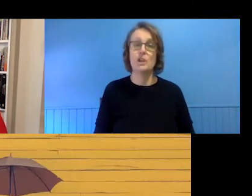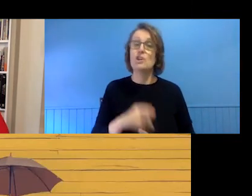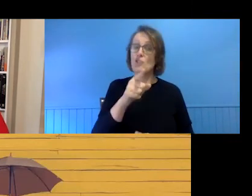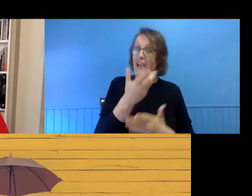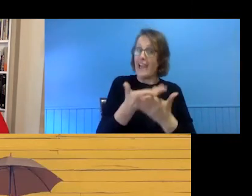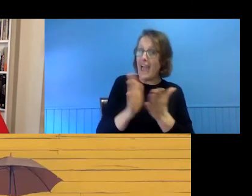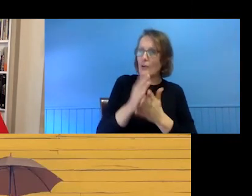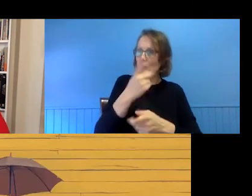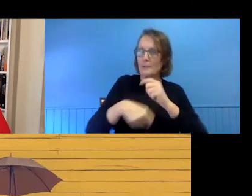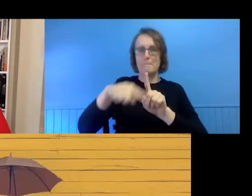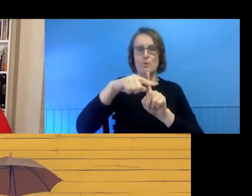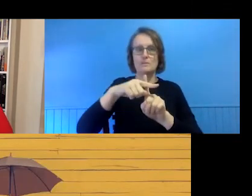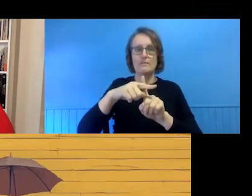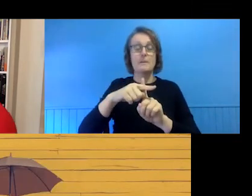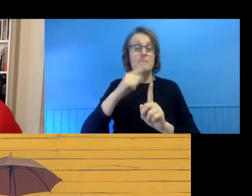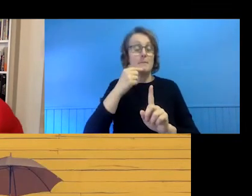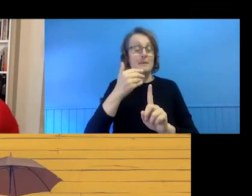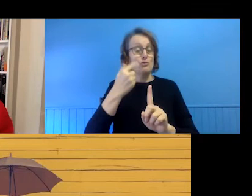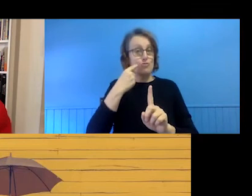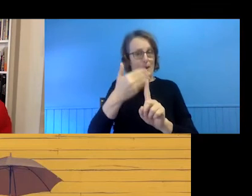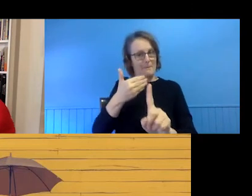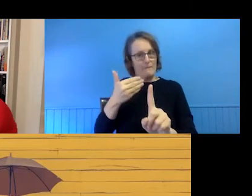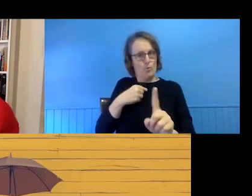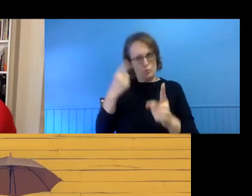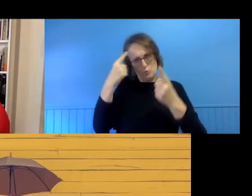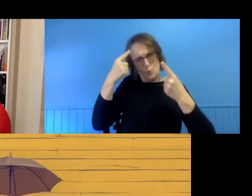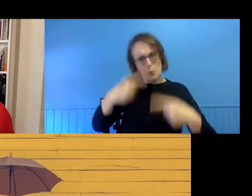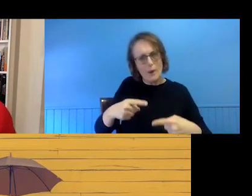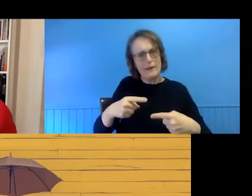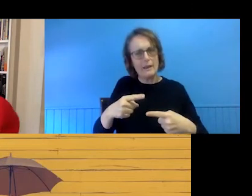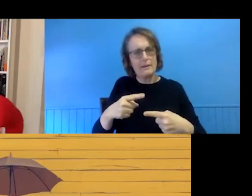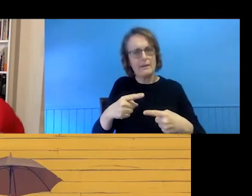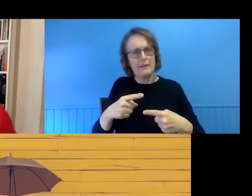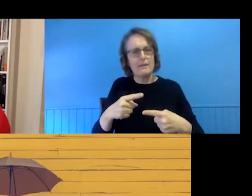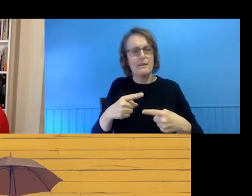advance, if you can, what measures you can take to decrease your